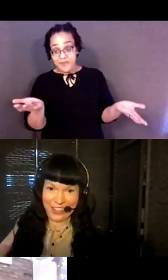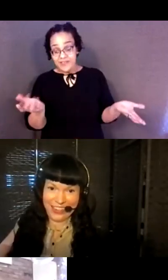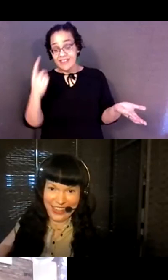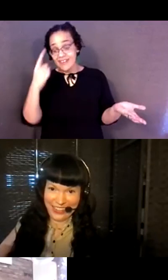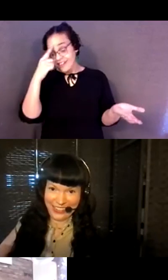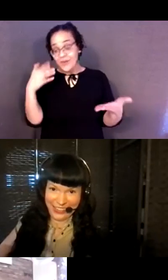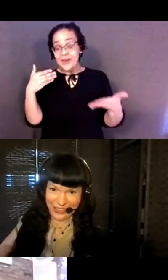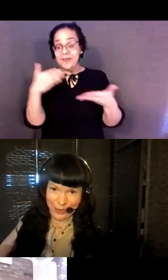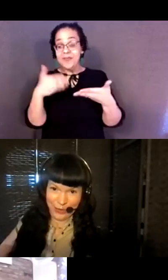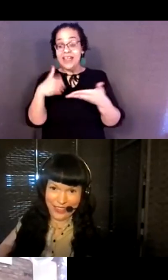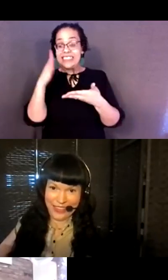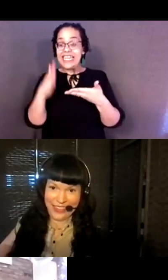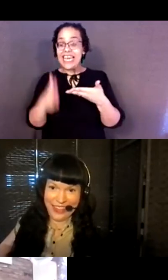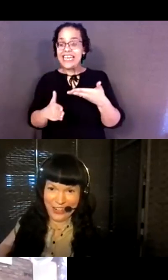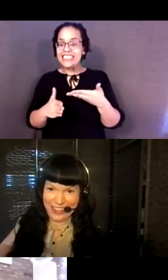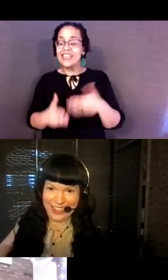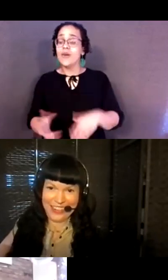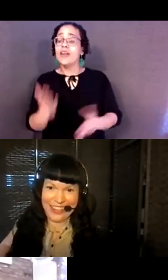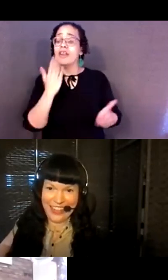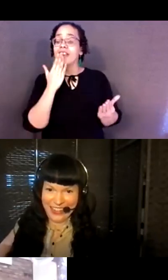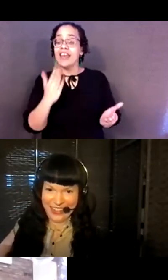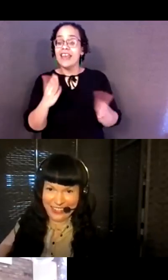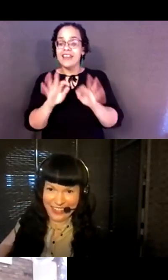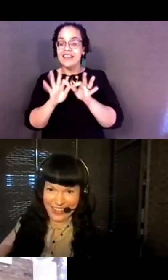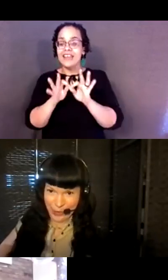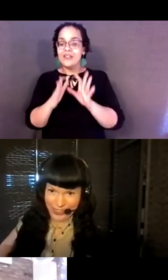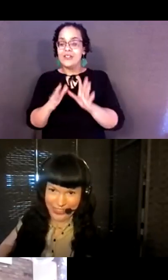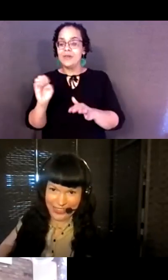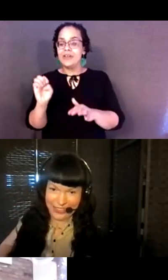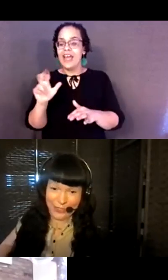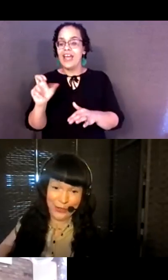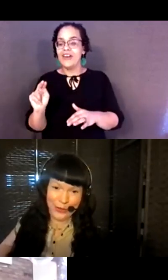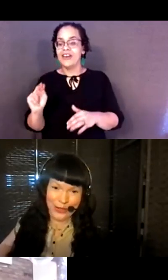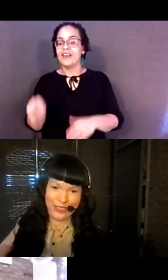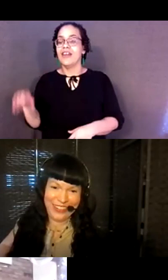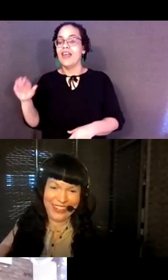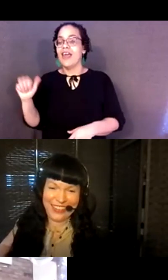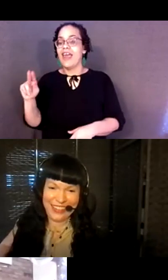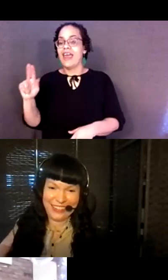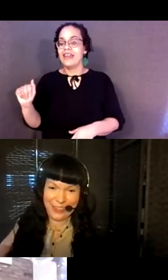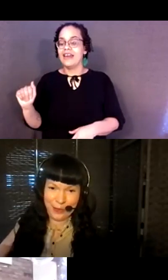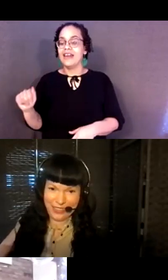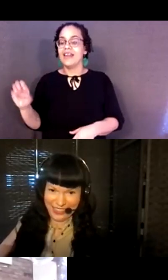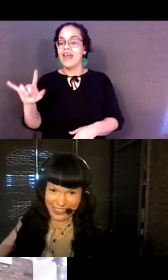the end here. I want to thank Erin, Anna,